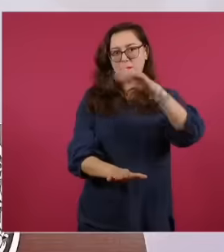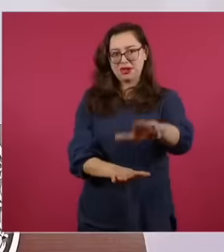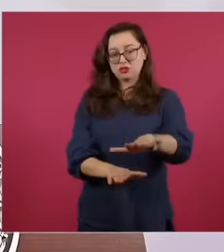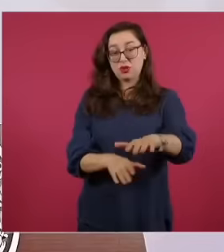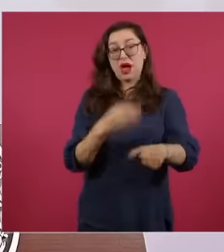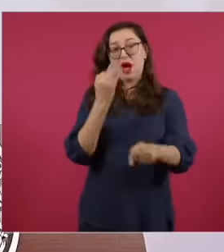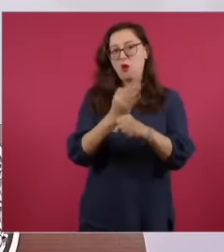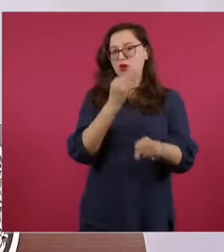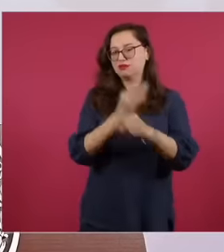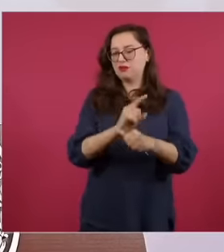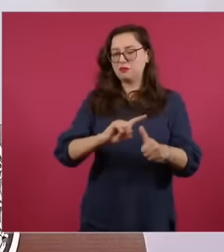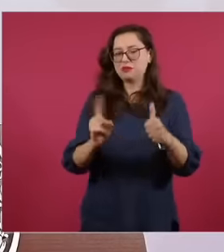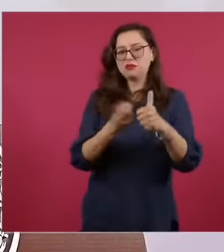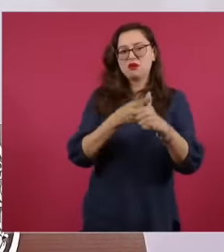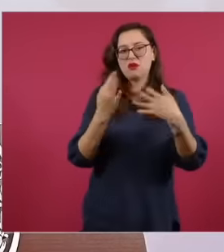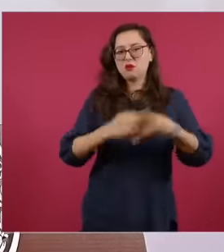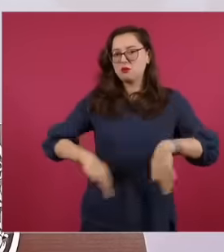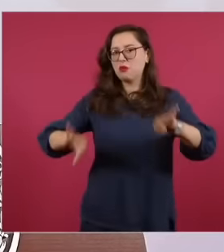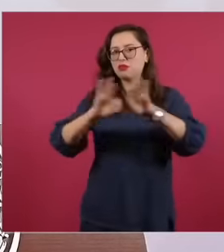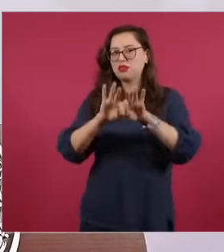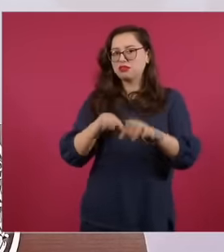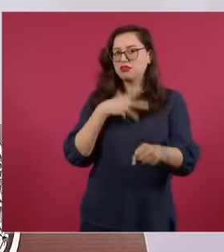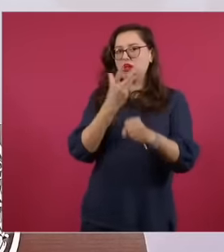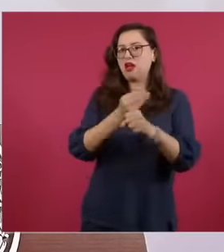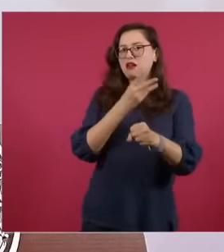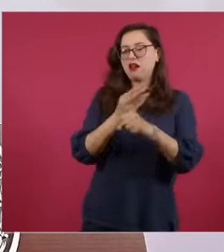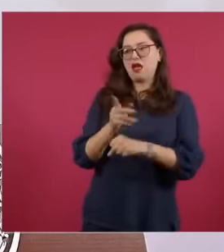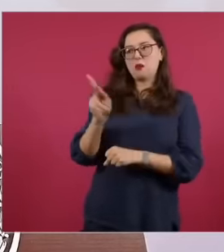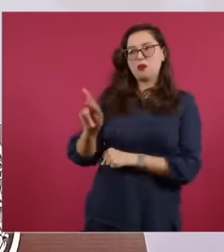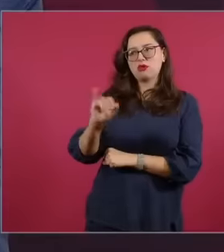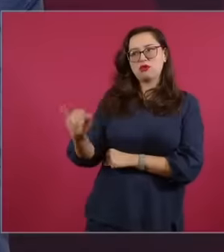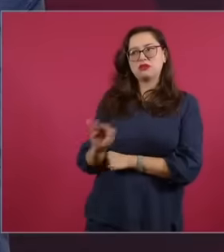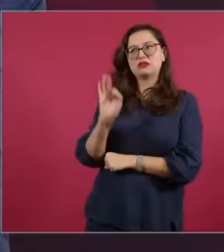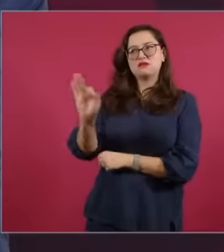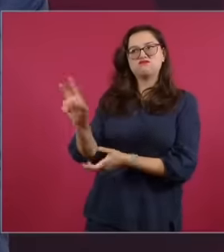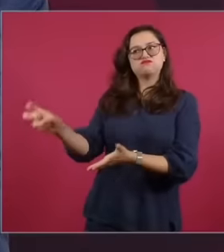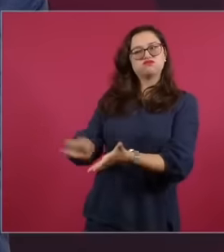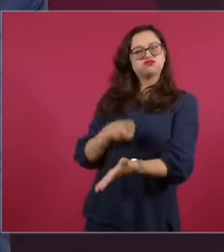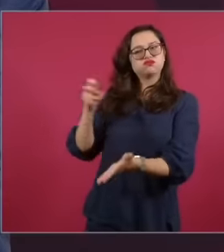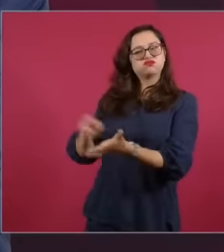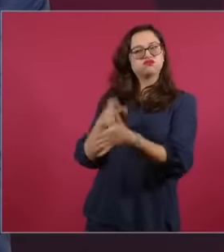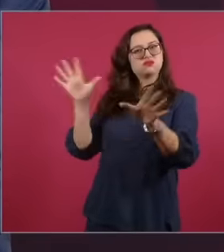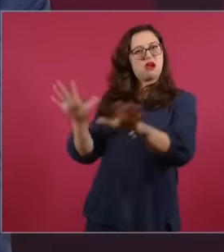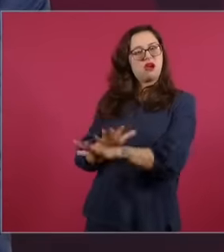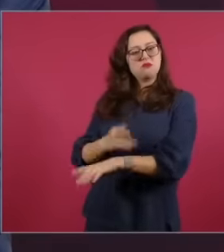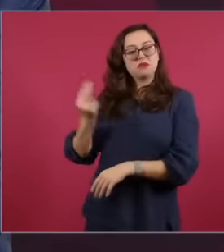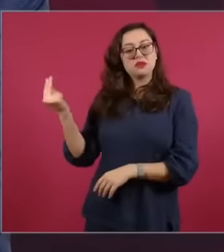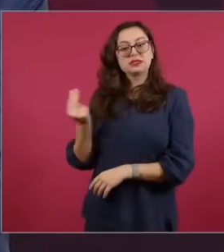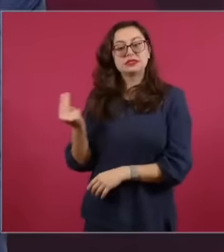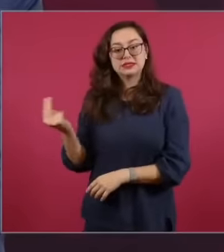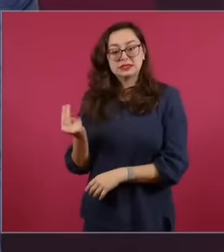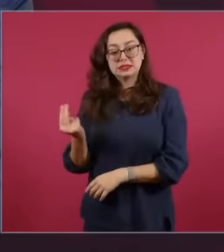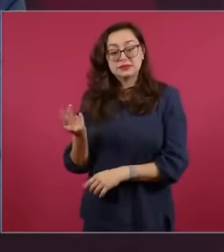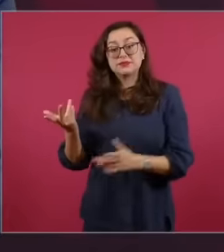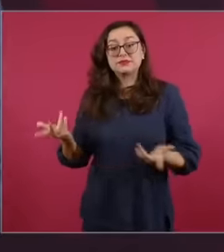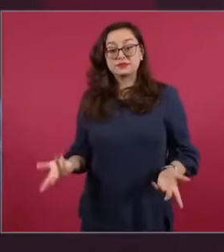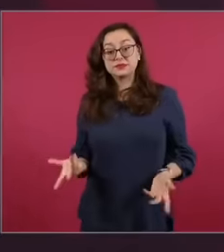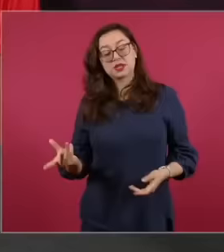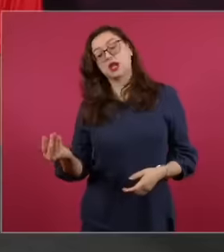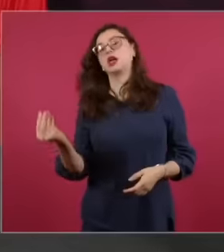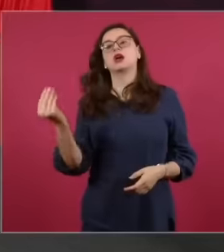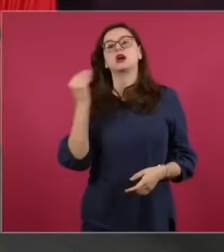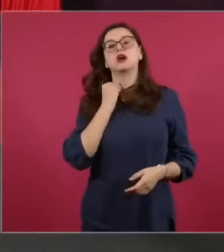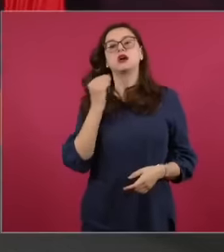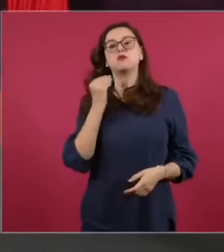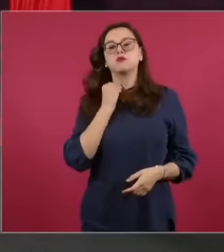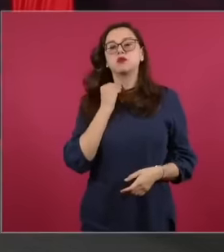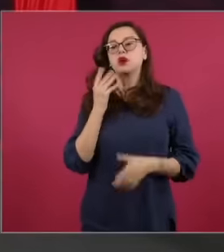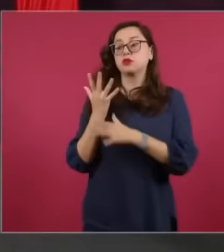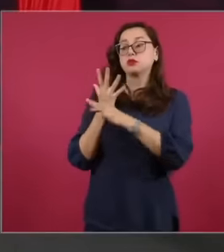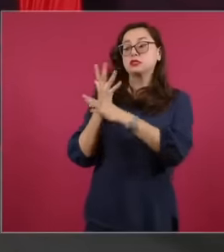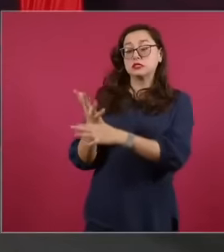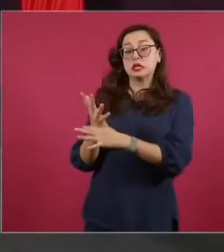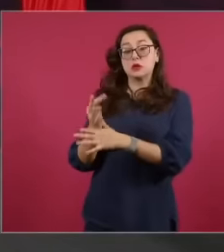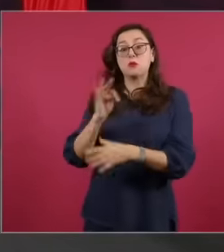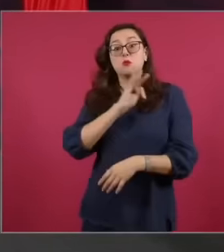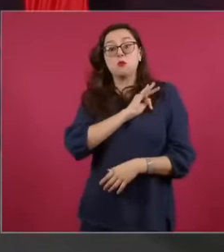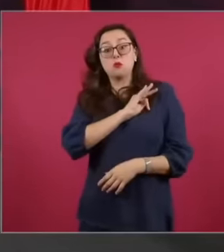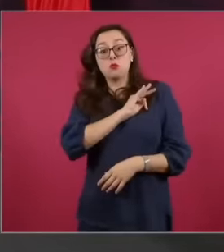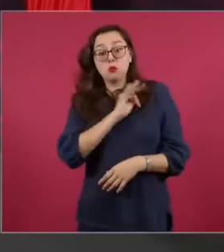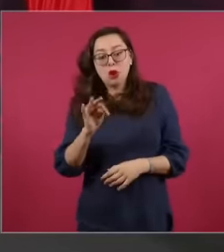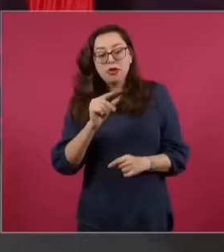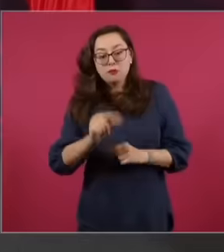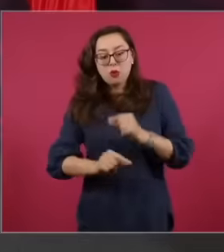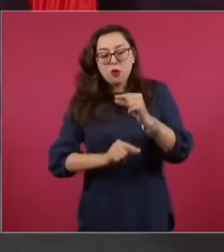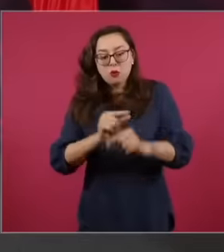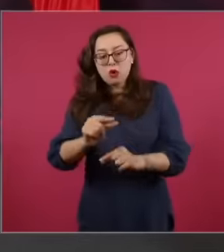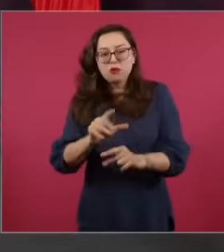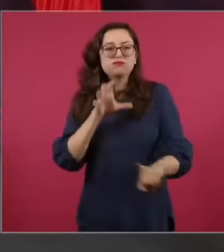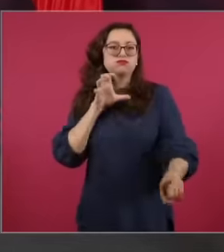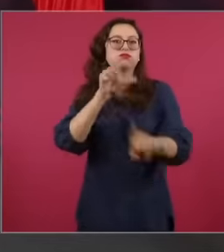because as the lawyers themselves would say, he who can do the most can do the least. Imagine